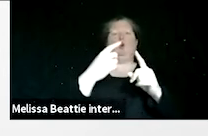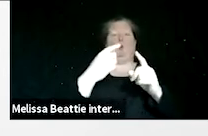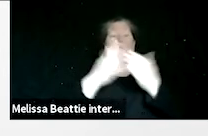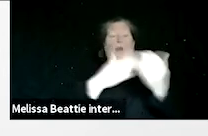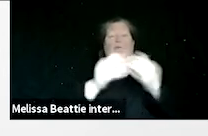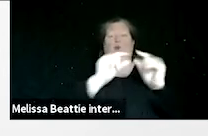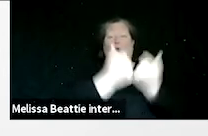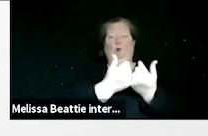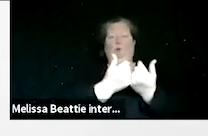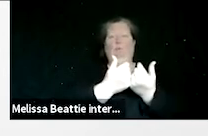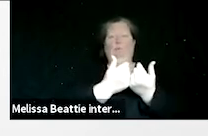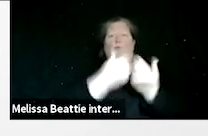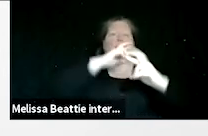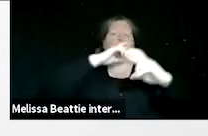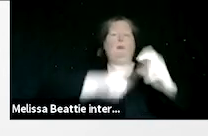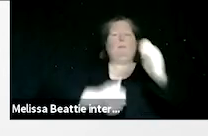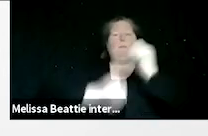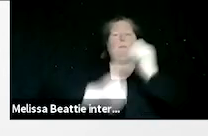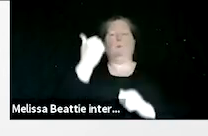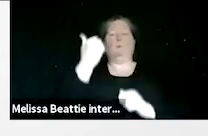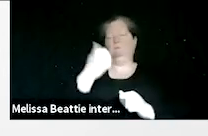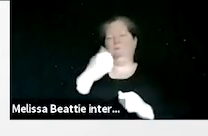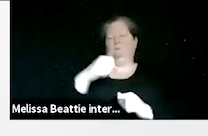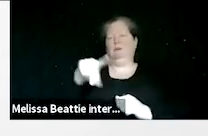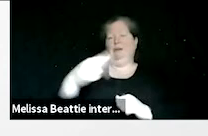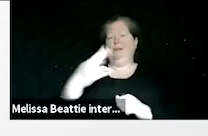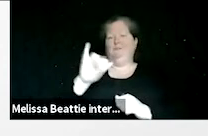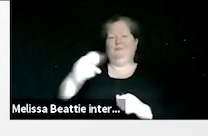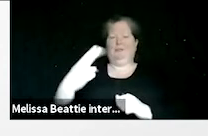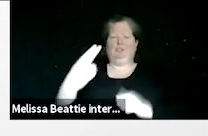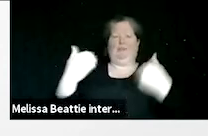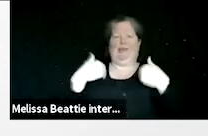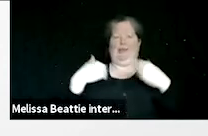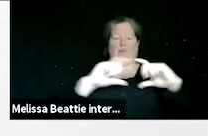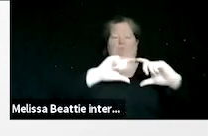hadn't fallen for any of them and we gave them a special badge and we gave them a mug